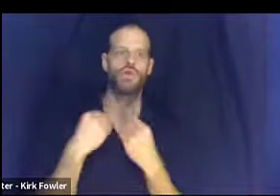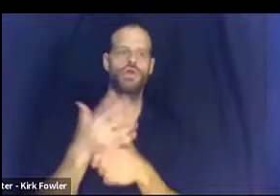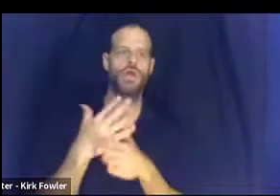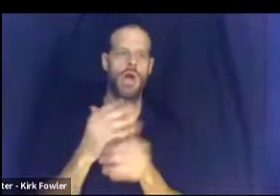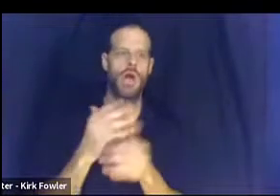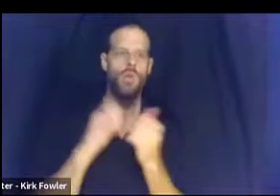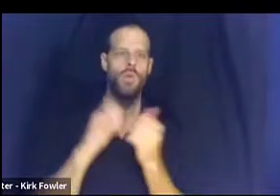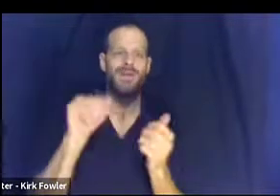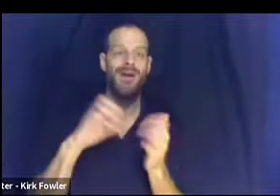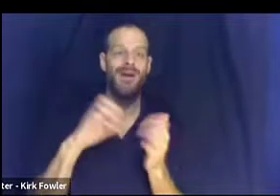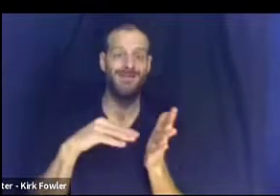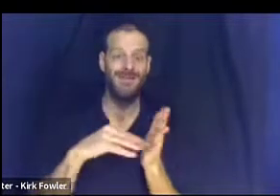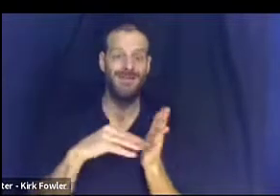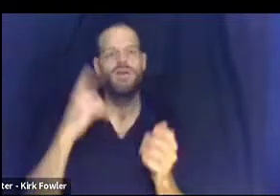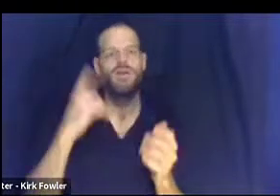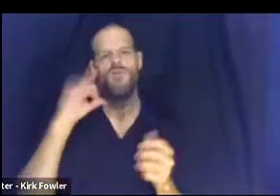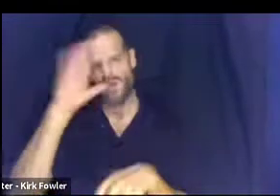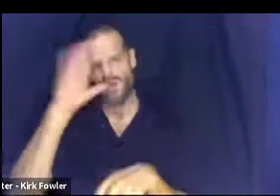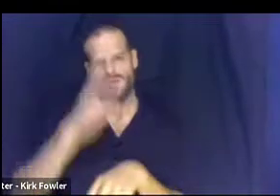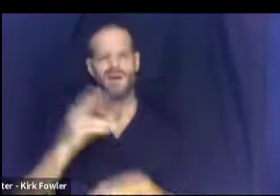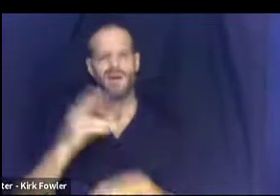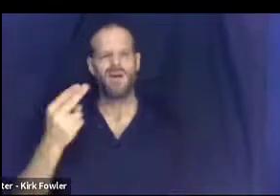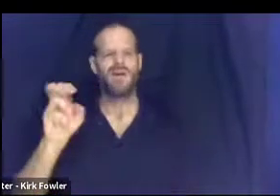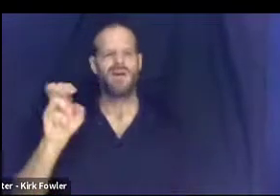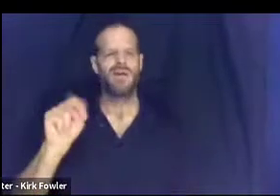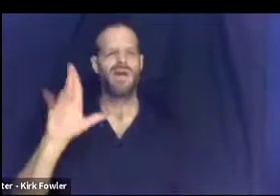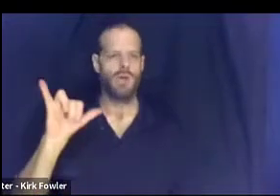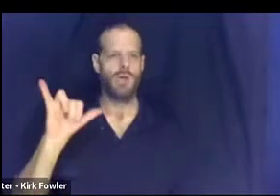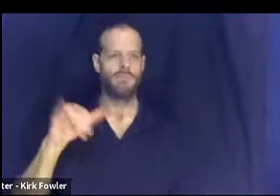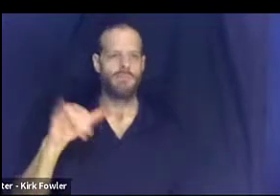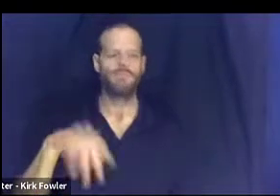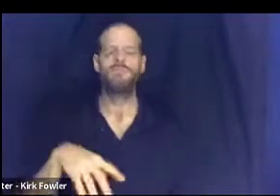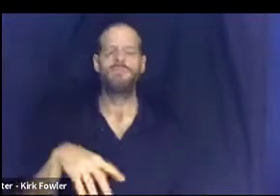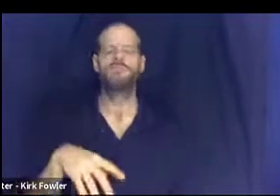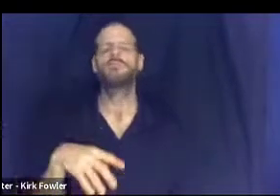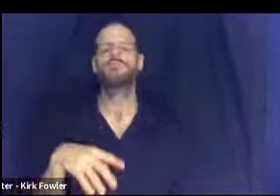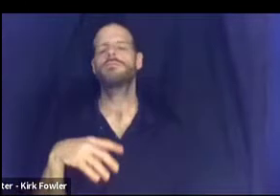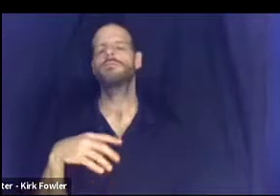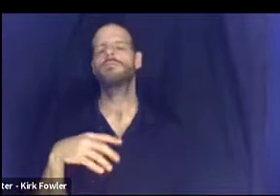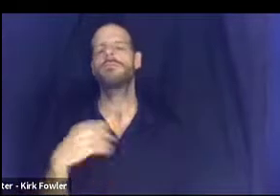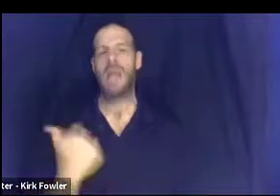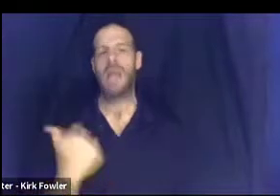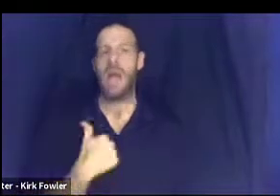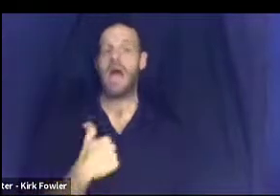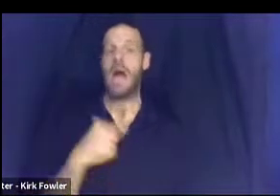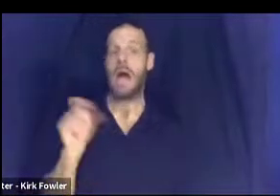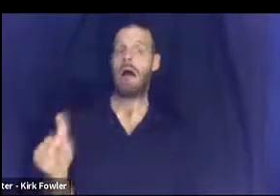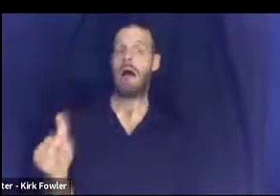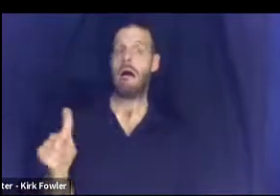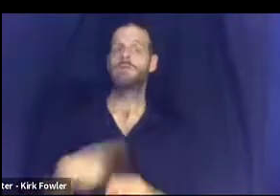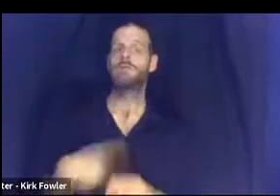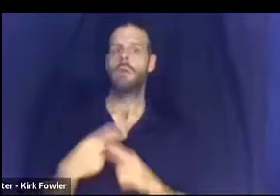Henry's communication system, where she said, cause I asked her about that post. And she said, "Well, it's interesting